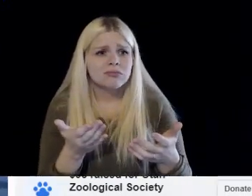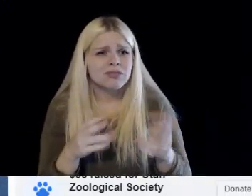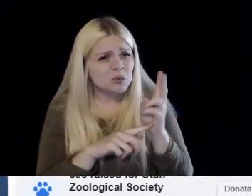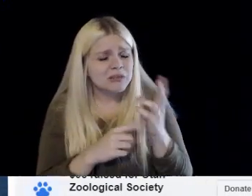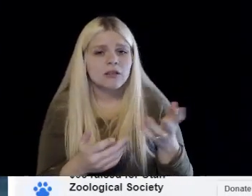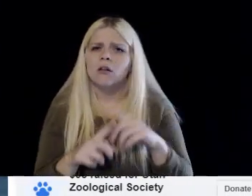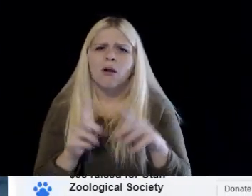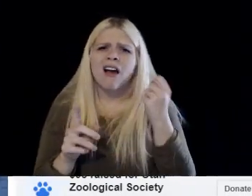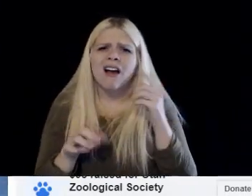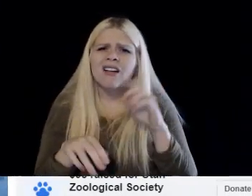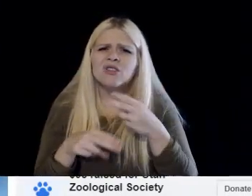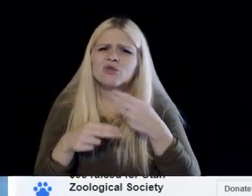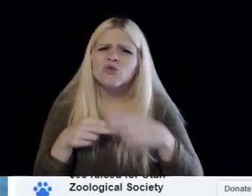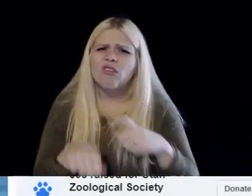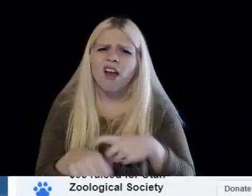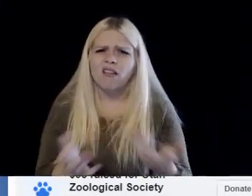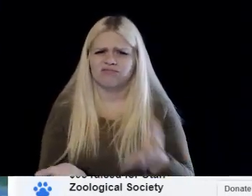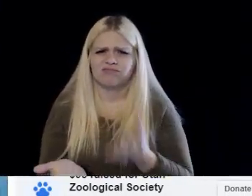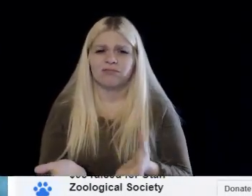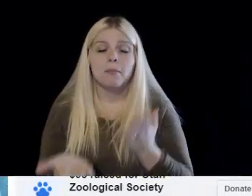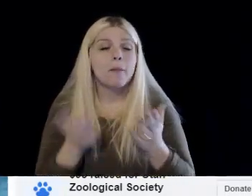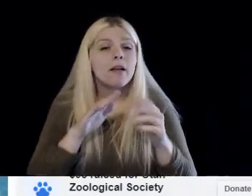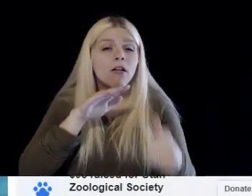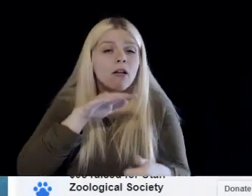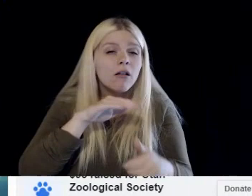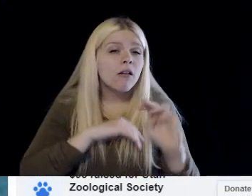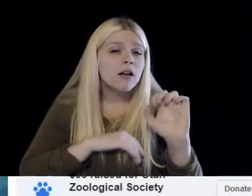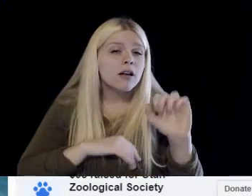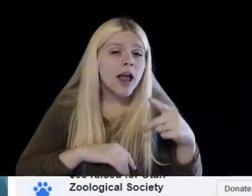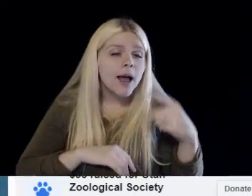go down, they might take a nap for five to ten minutes- and be totally fine,